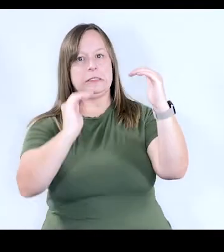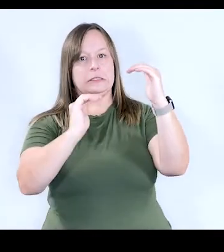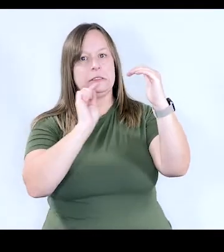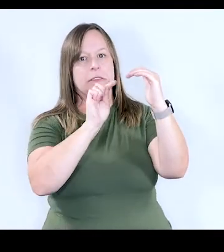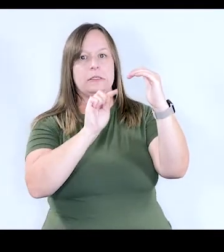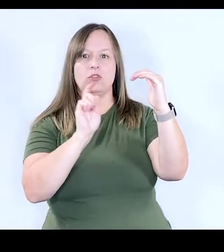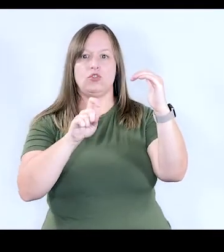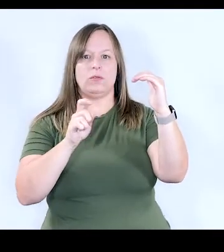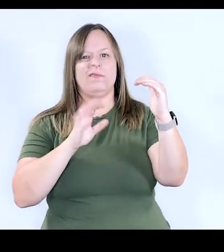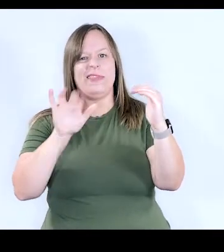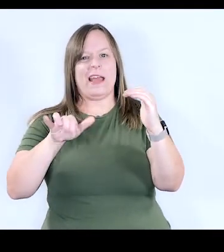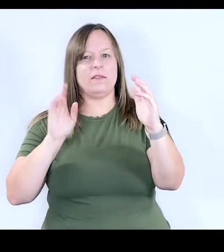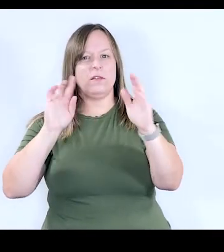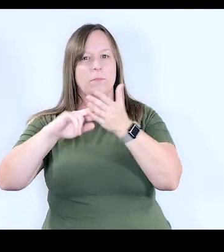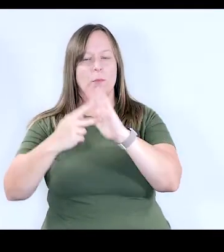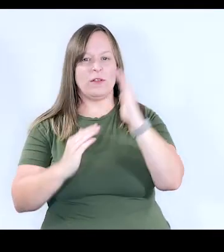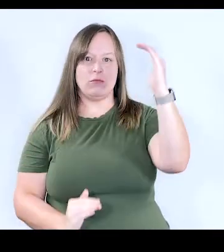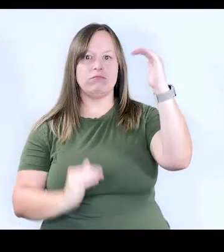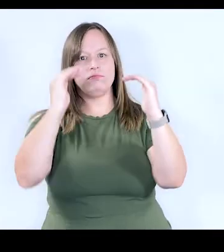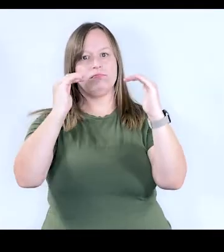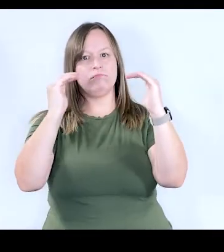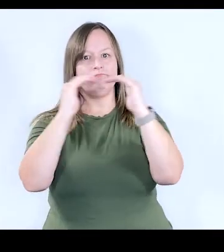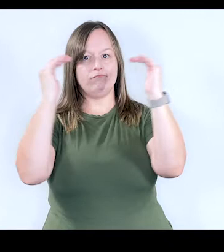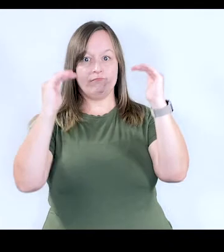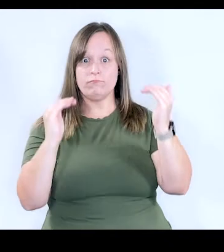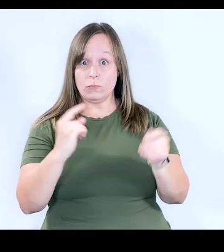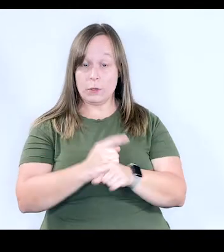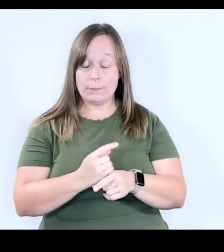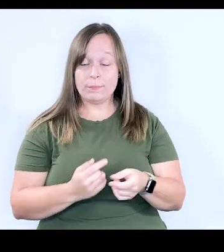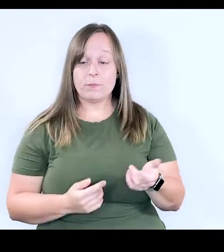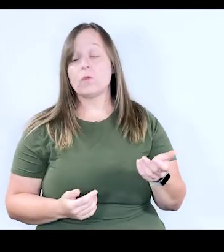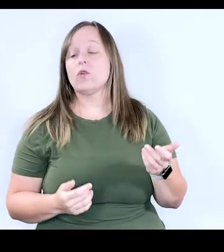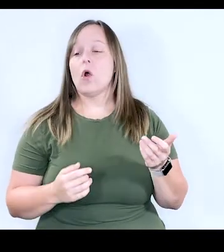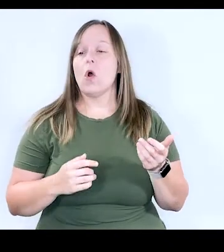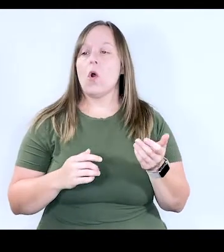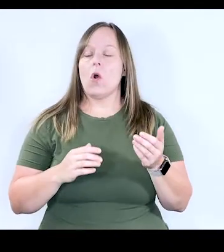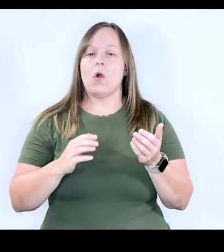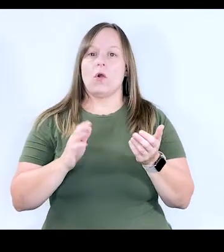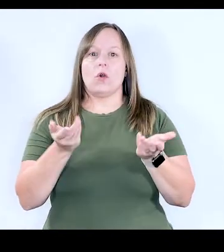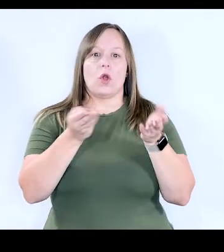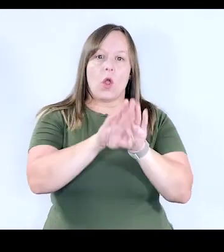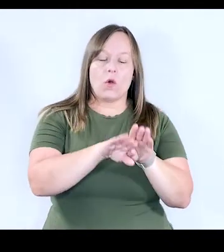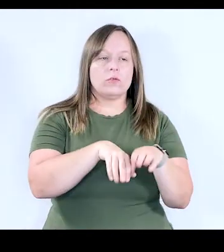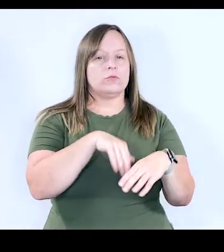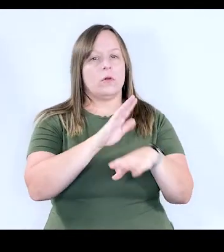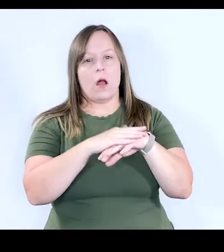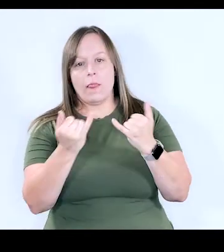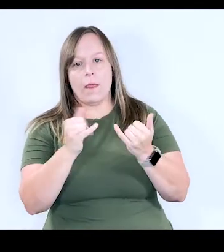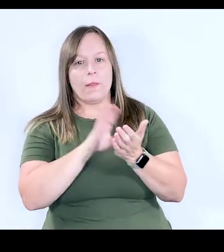the purpose of compensatory education is. So especially with the closures, remote learning,